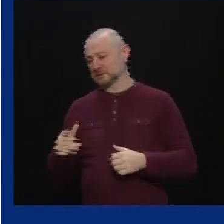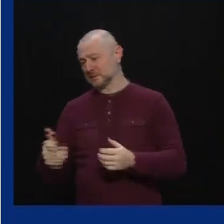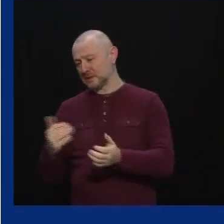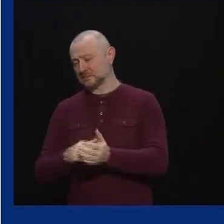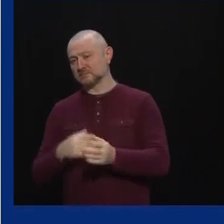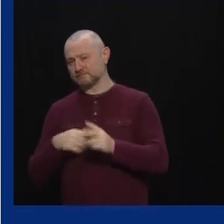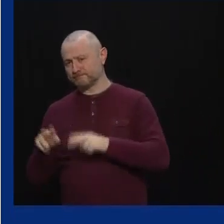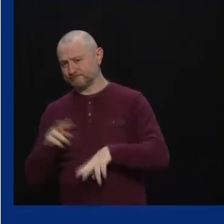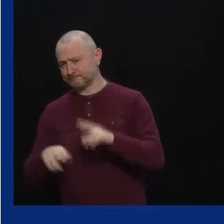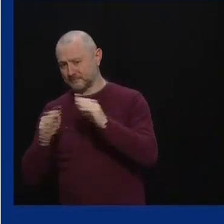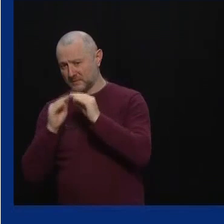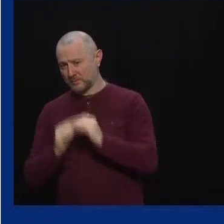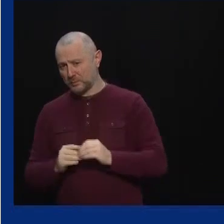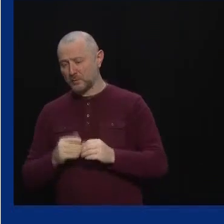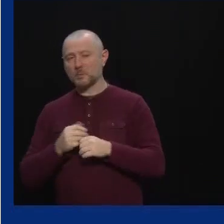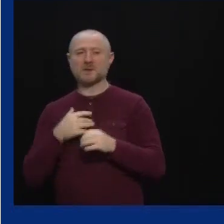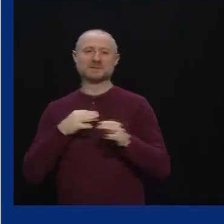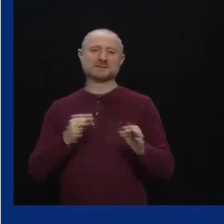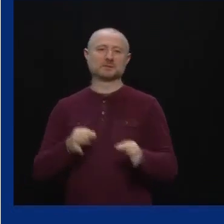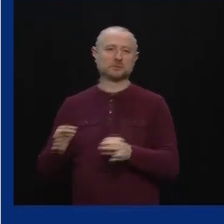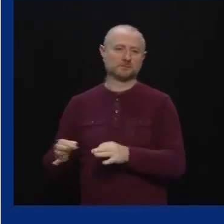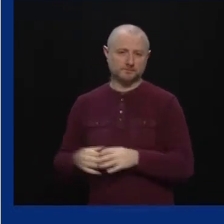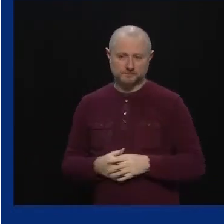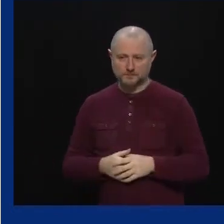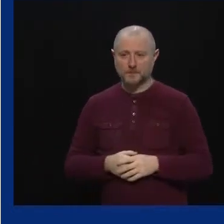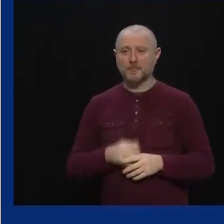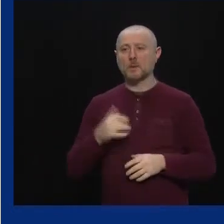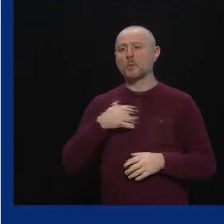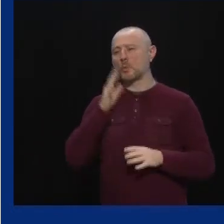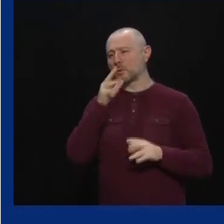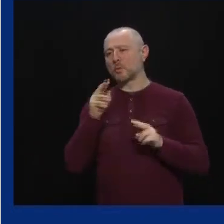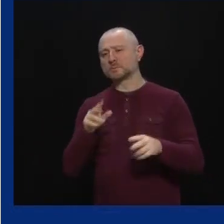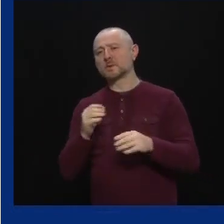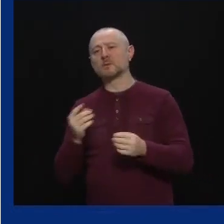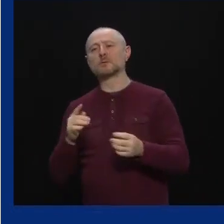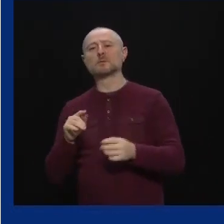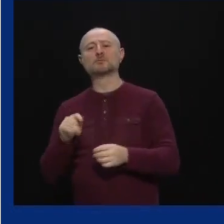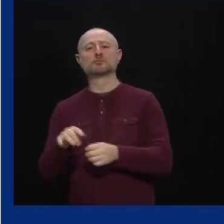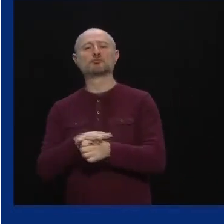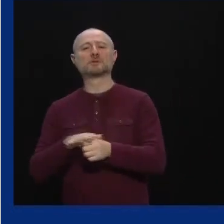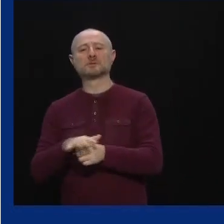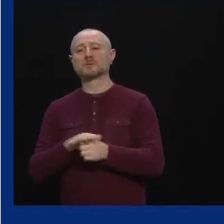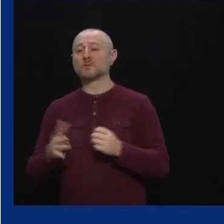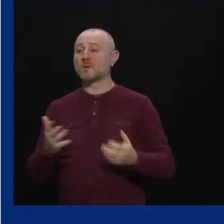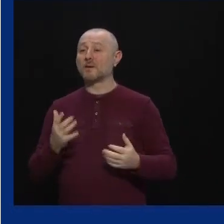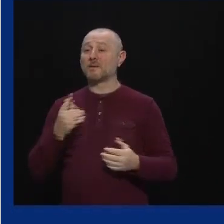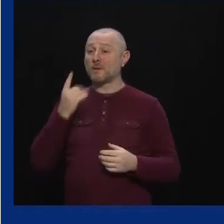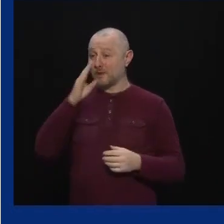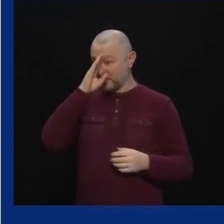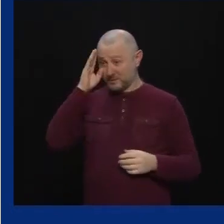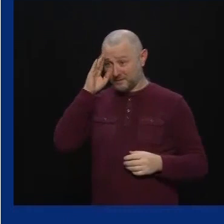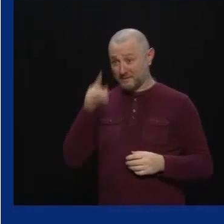AND WE WOULD LIKE TO SUSPEND SURGERIES ON A TWO-WEEK BASIS. THAT'S NOT FOR EVERYONE. BUT TWO WEEKS WE EVALUATE AND